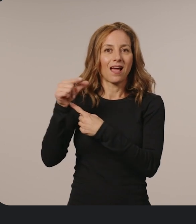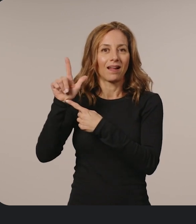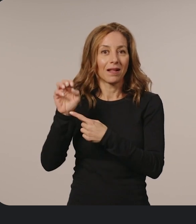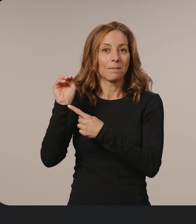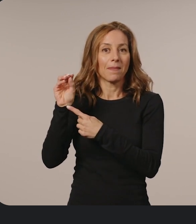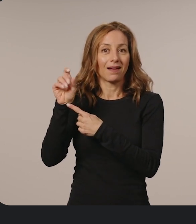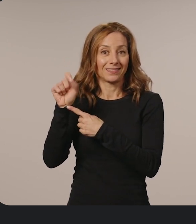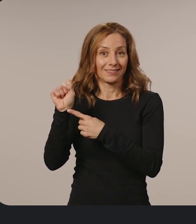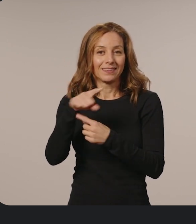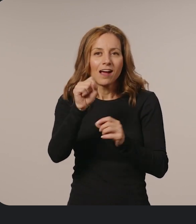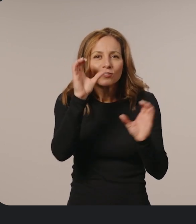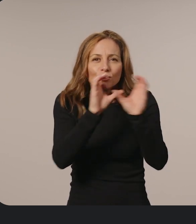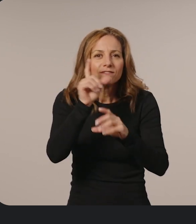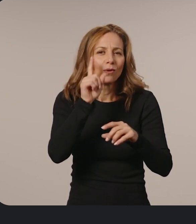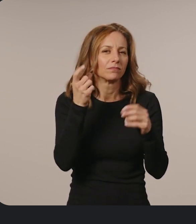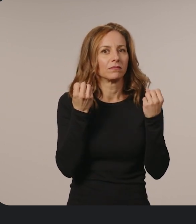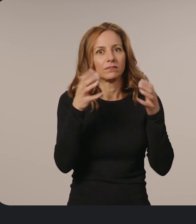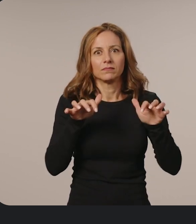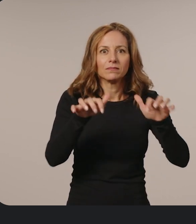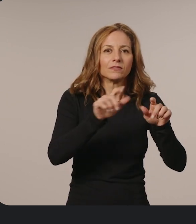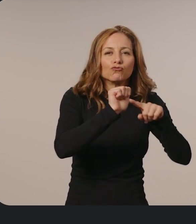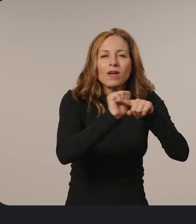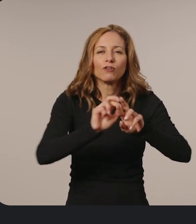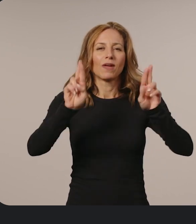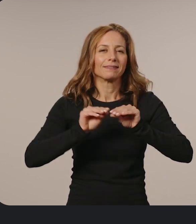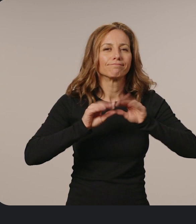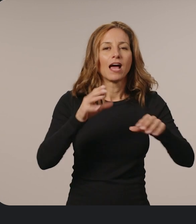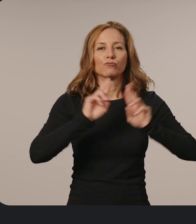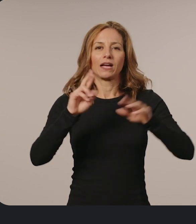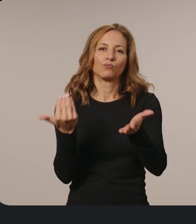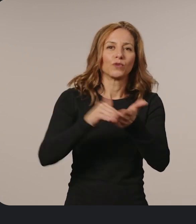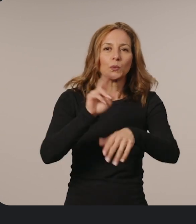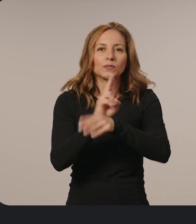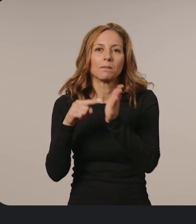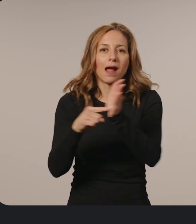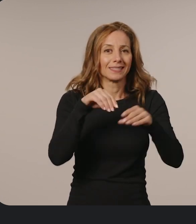are pleased to announce Kaggle Models, where you can search for hundreds of trained, ready-to-deploy,